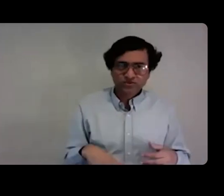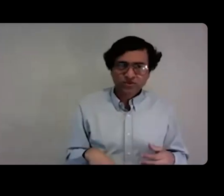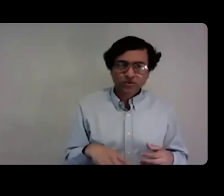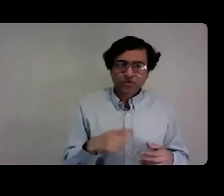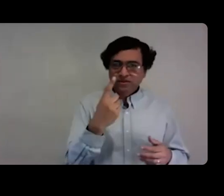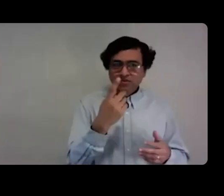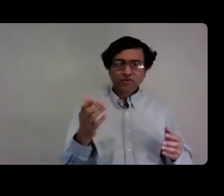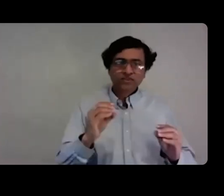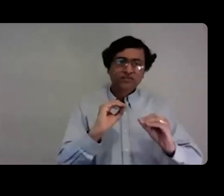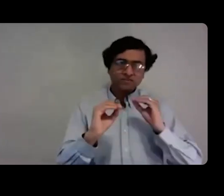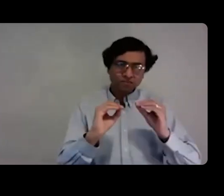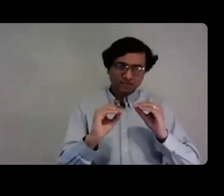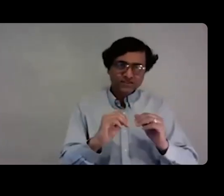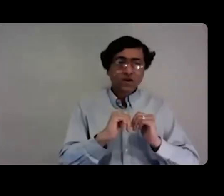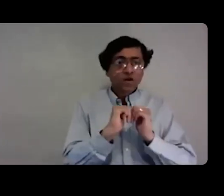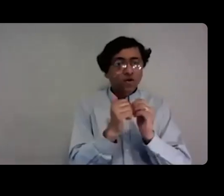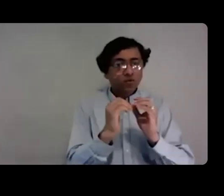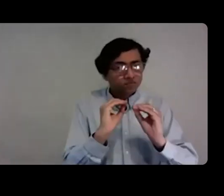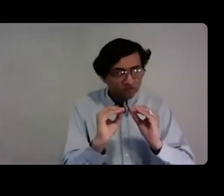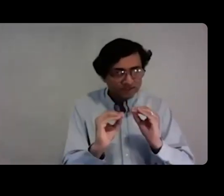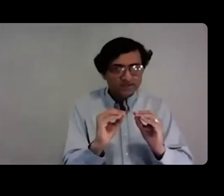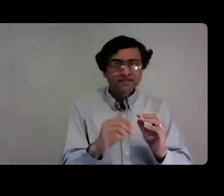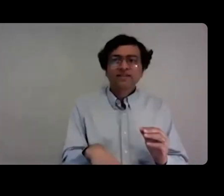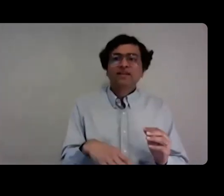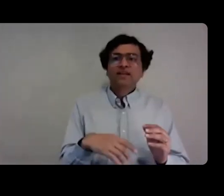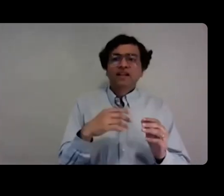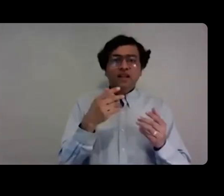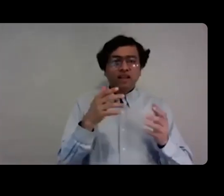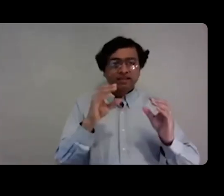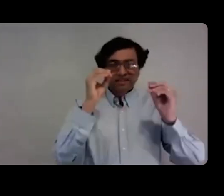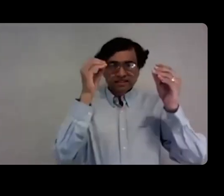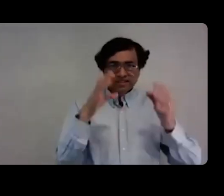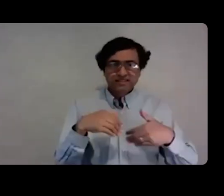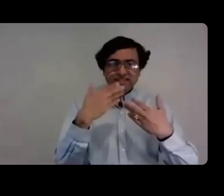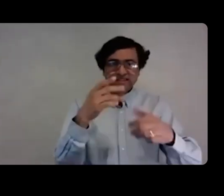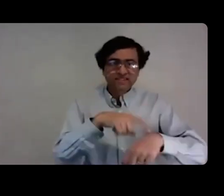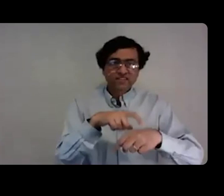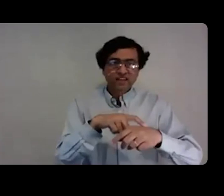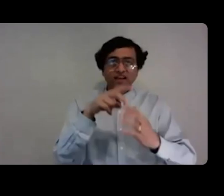So that is obviously an impact of concern. That is something that needs to be addressed.